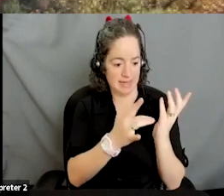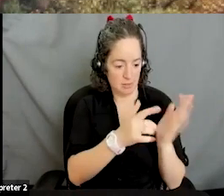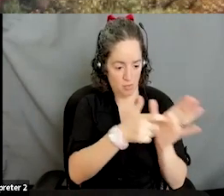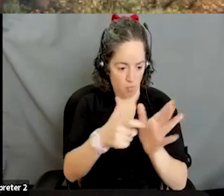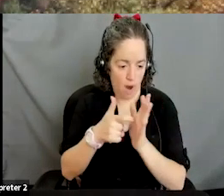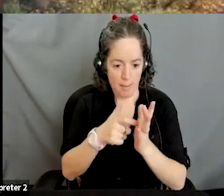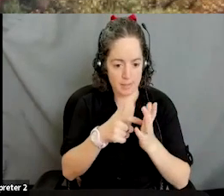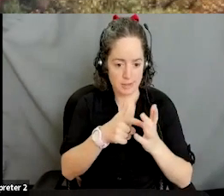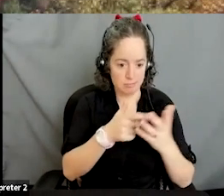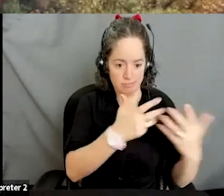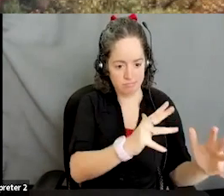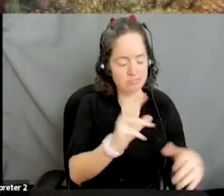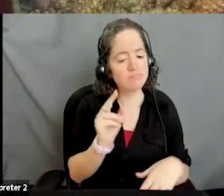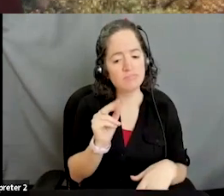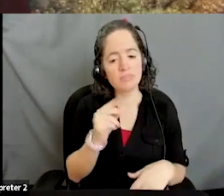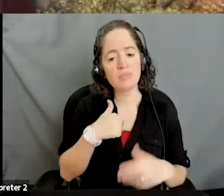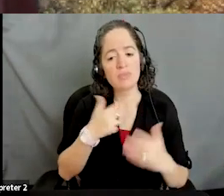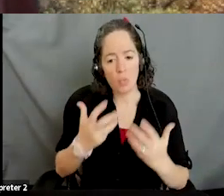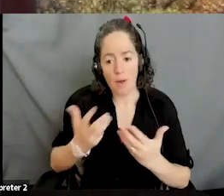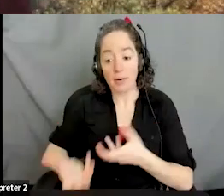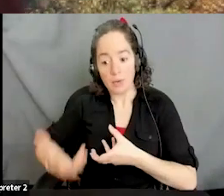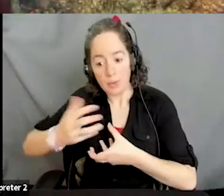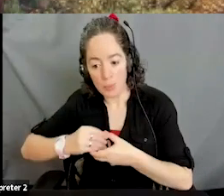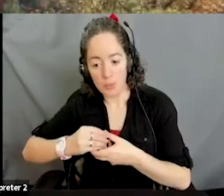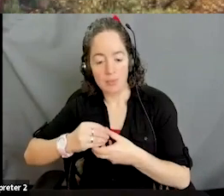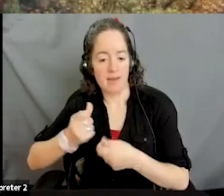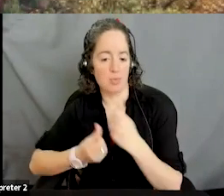and making the online experience accommodating for everyone,